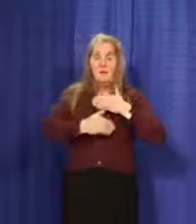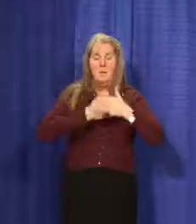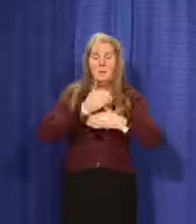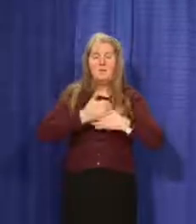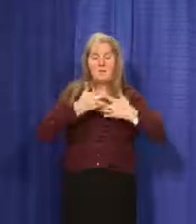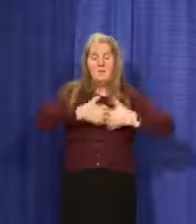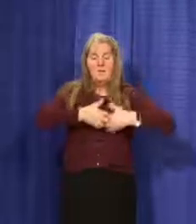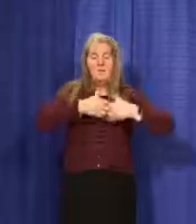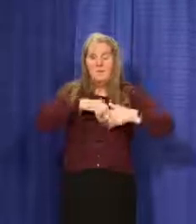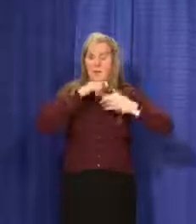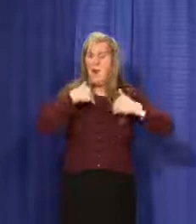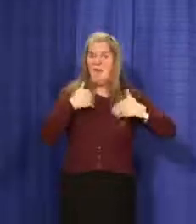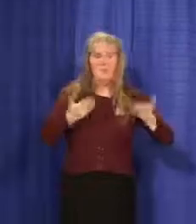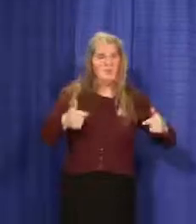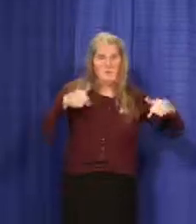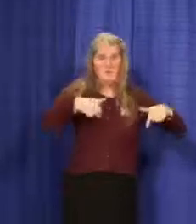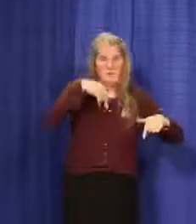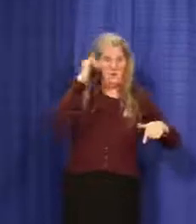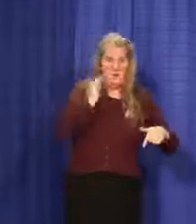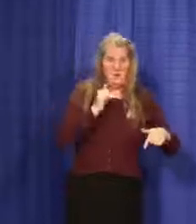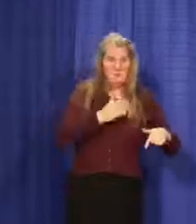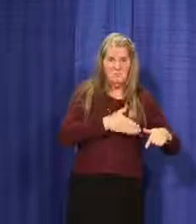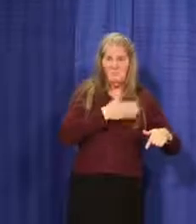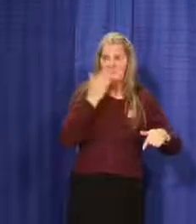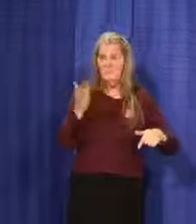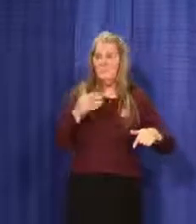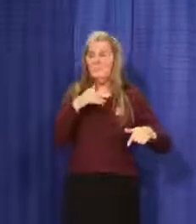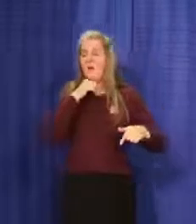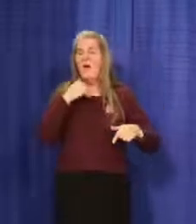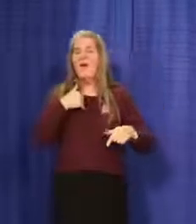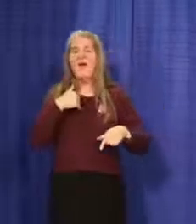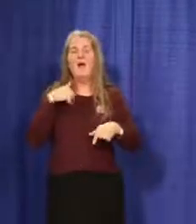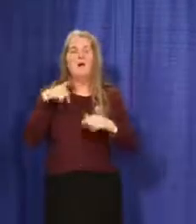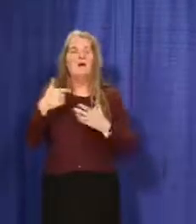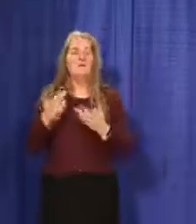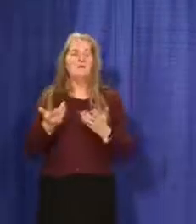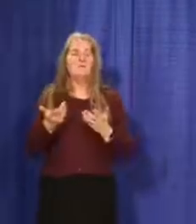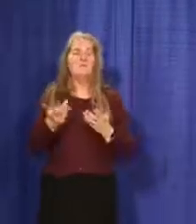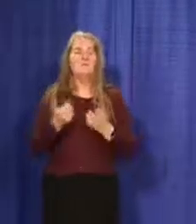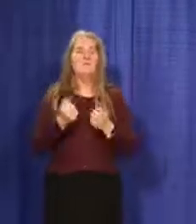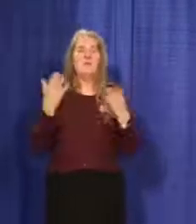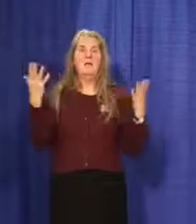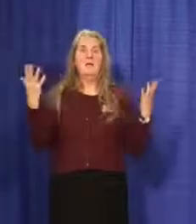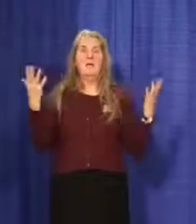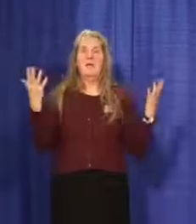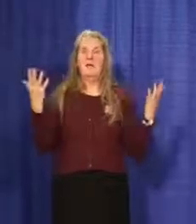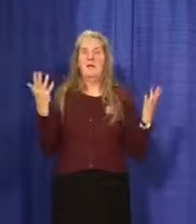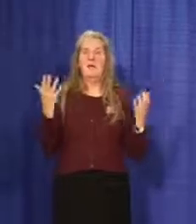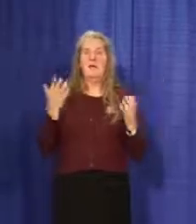or other industrial settings. We don't have settings where we